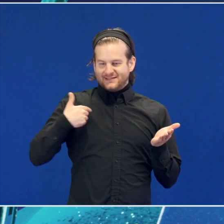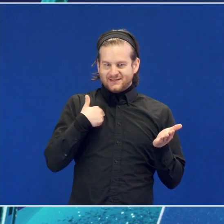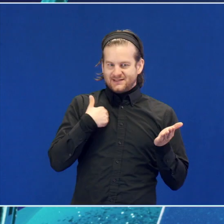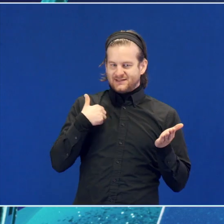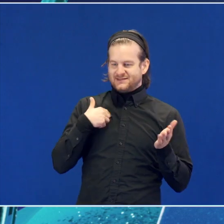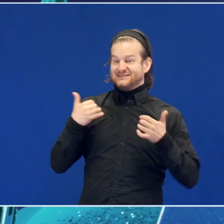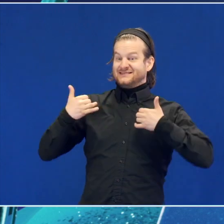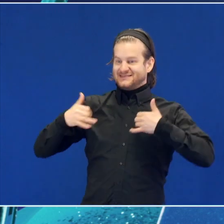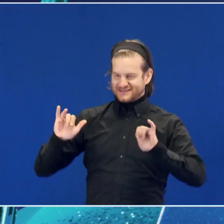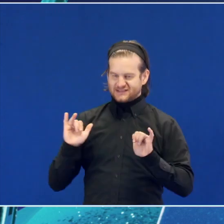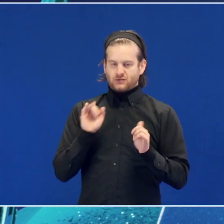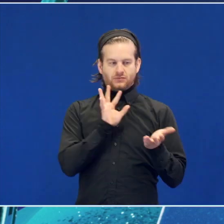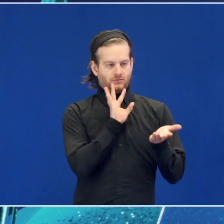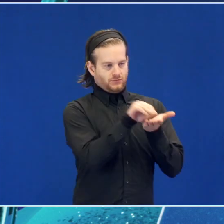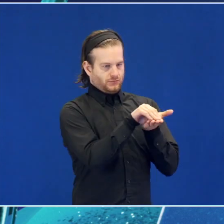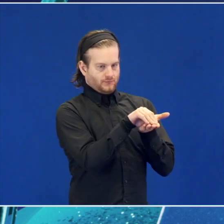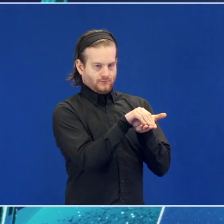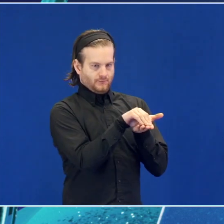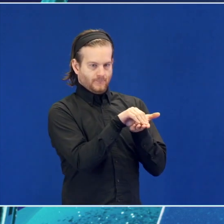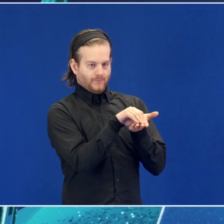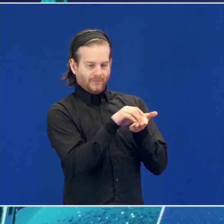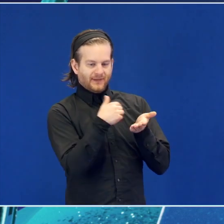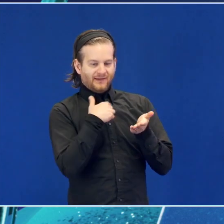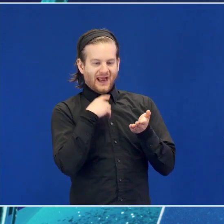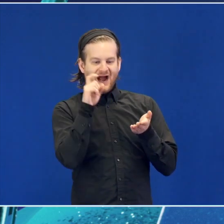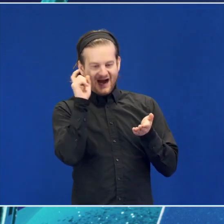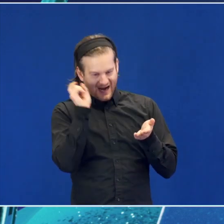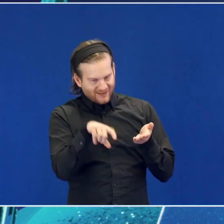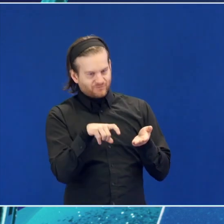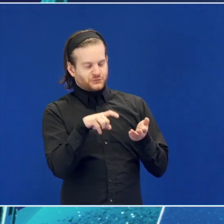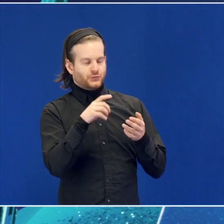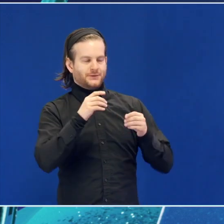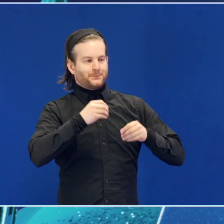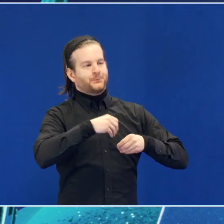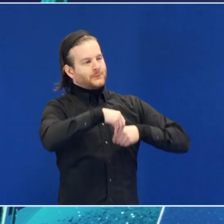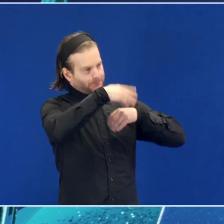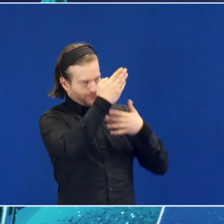and actively say, "I want to fix any accessibility issues in this piece of code